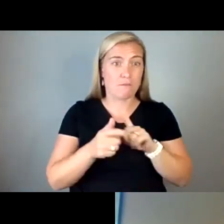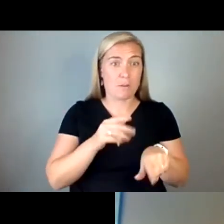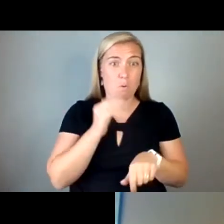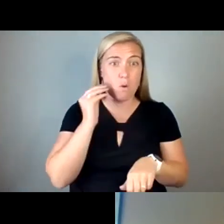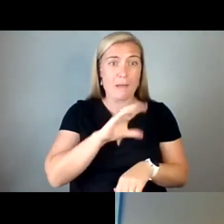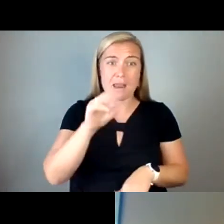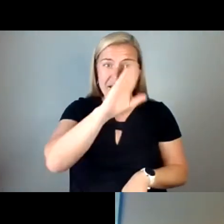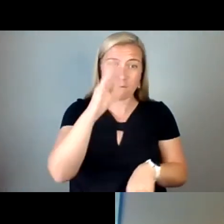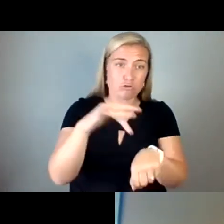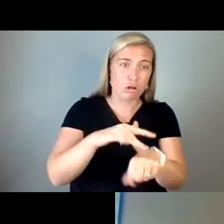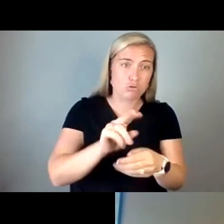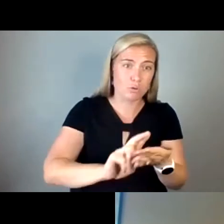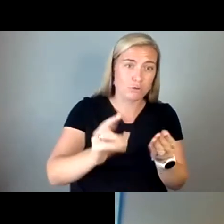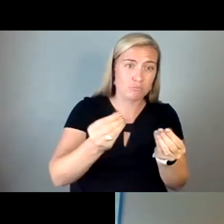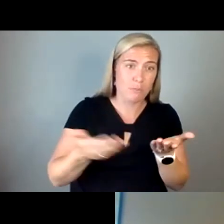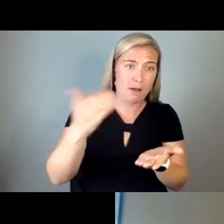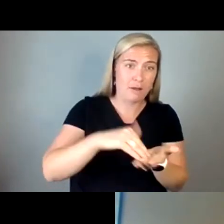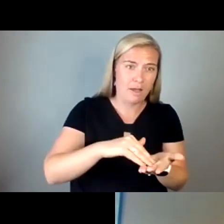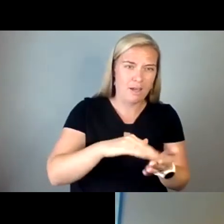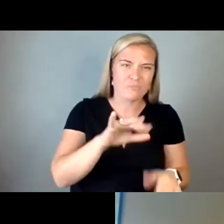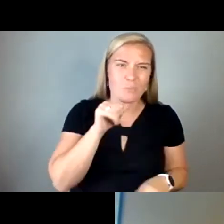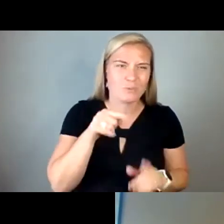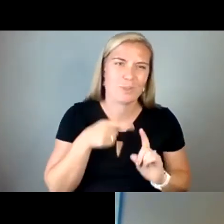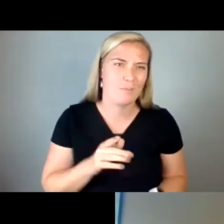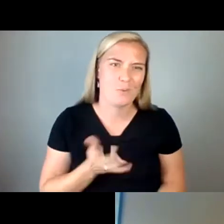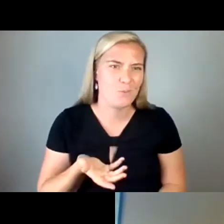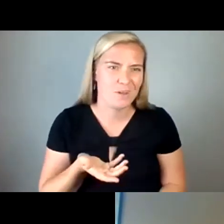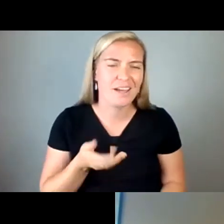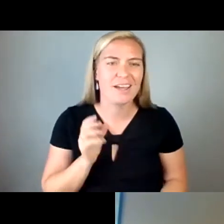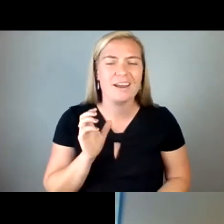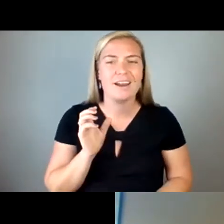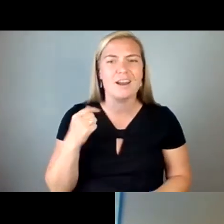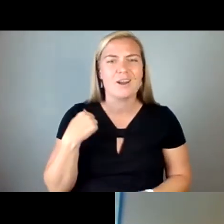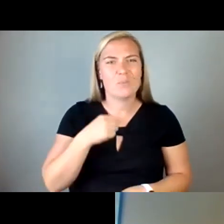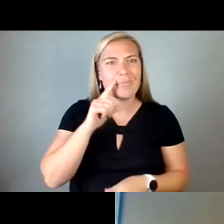or on University grounds. So we feel it's really important to include our remote workers